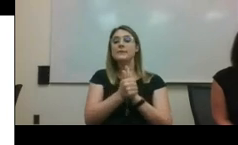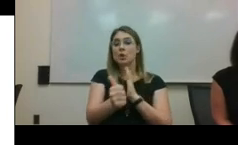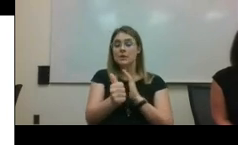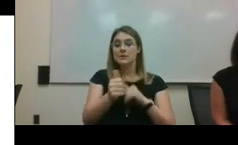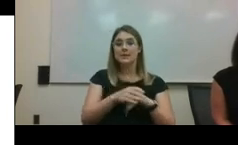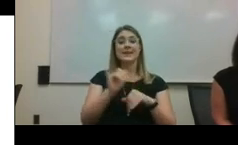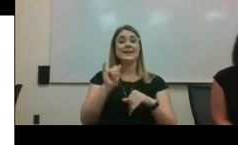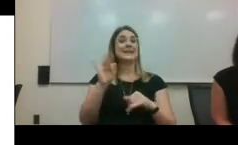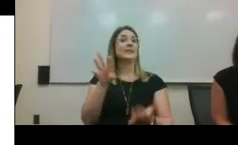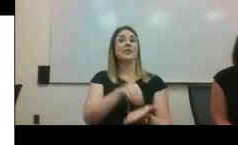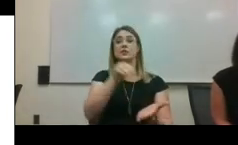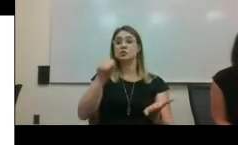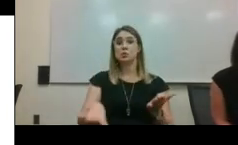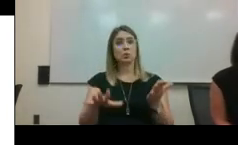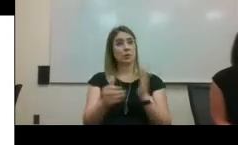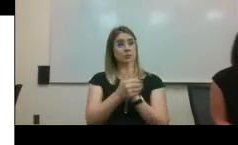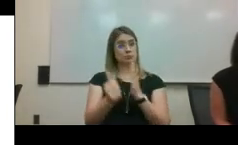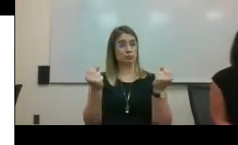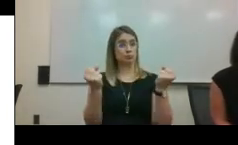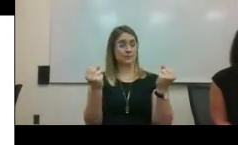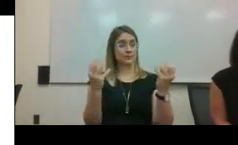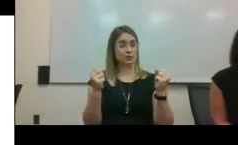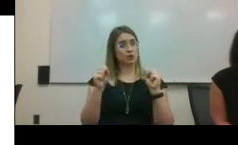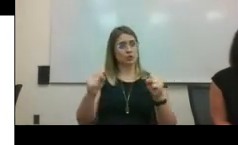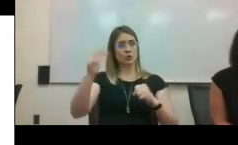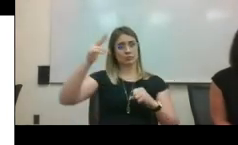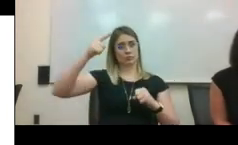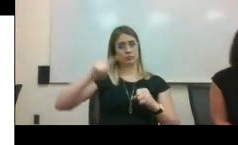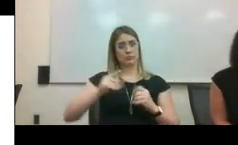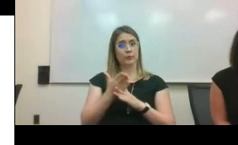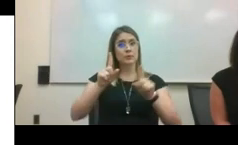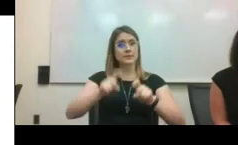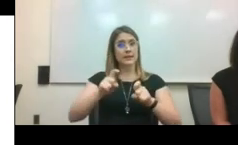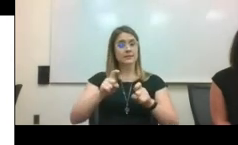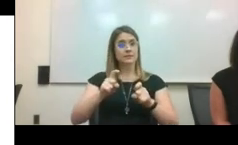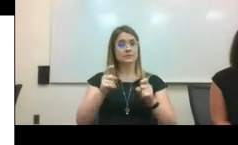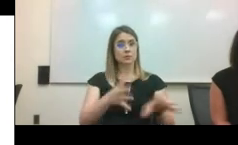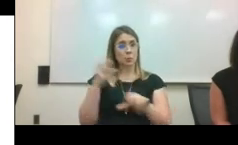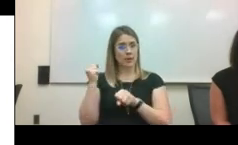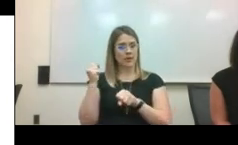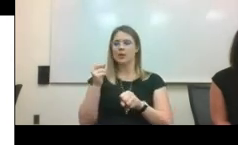was at all proficient and able to move rather quickly for the test. It was too difficult to look at the sign